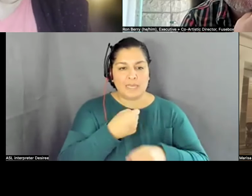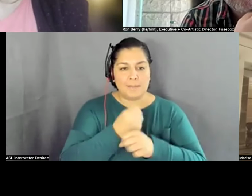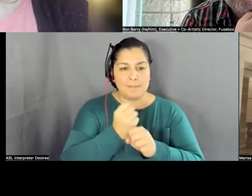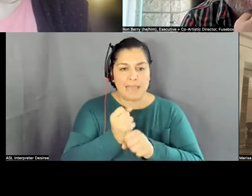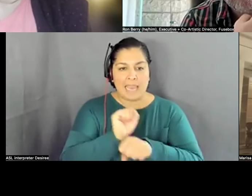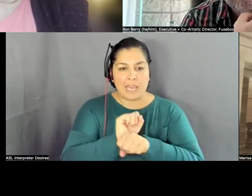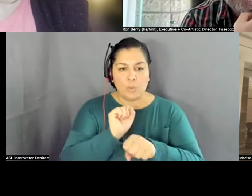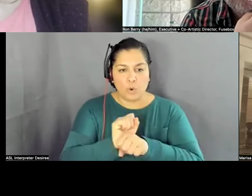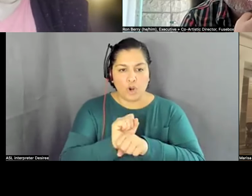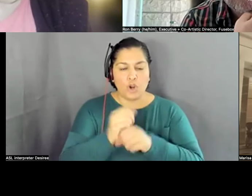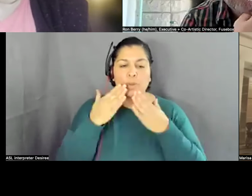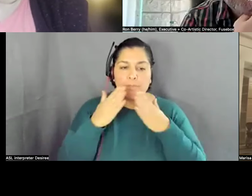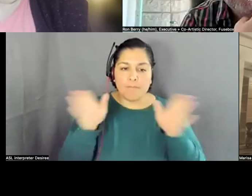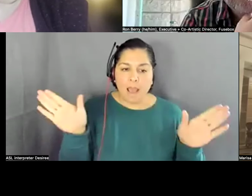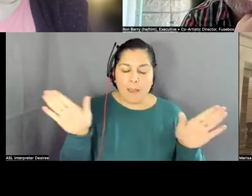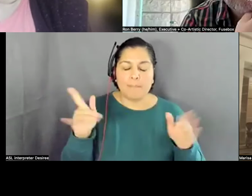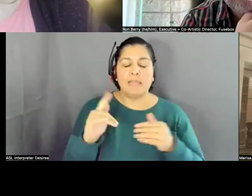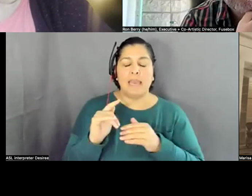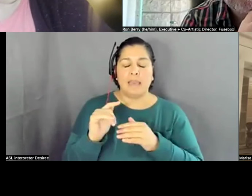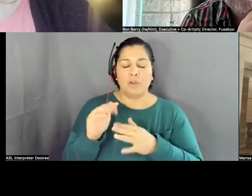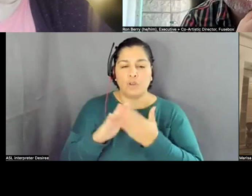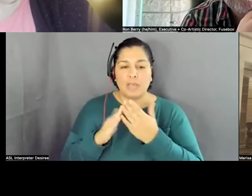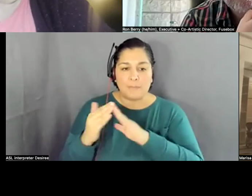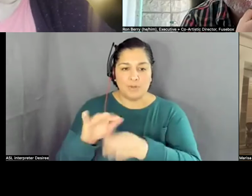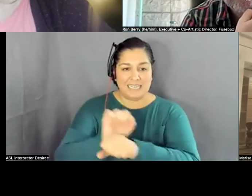and such as emotional or creative work is such an engine of work,